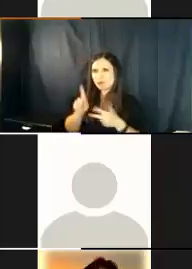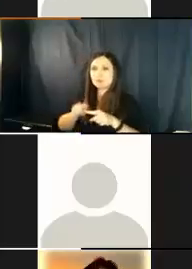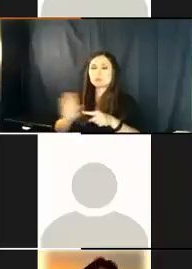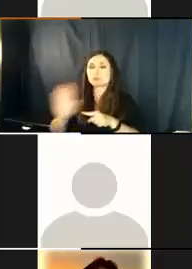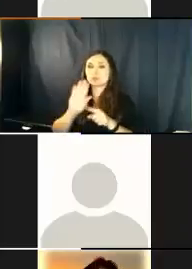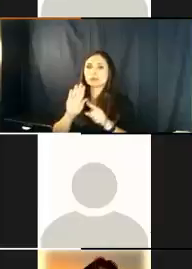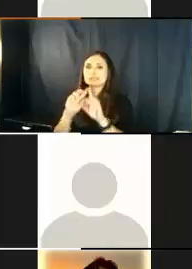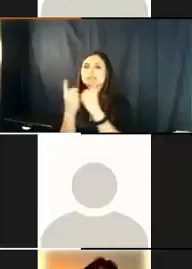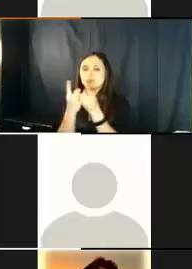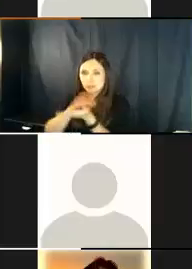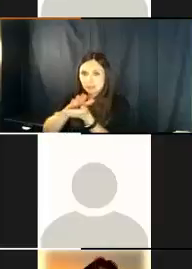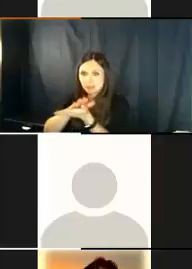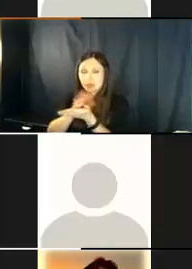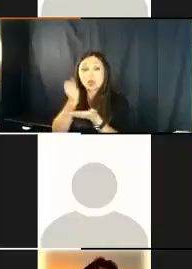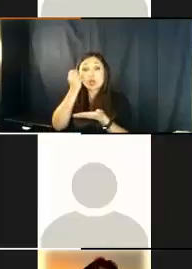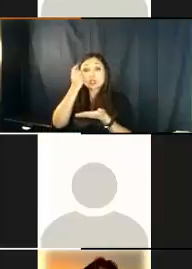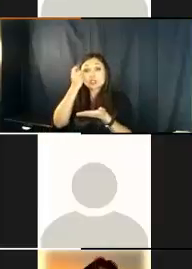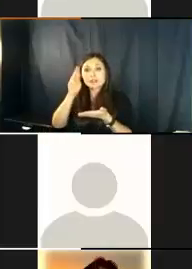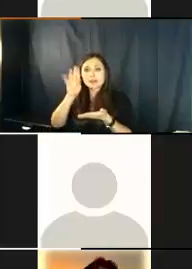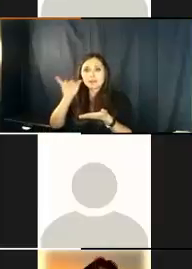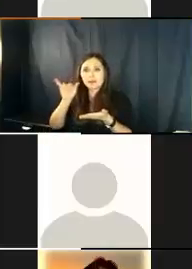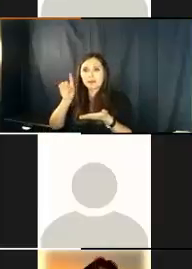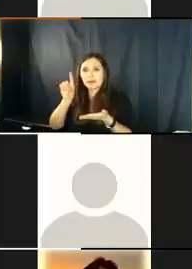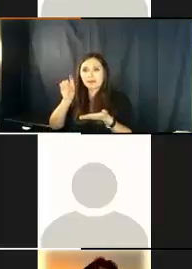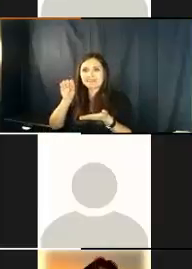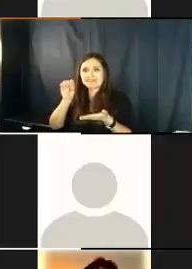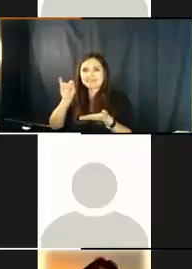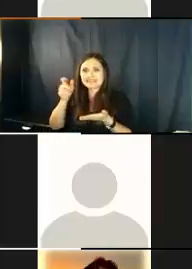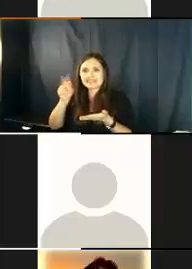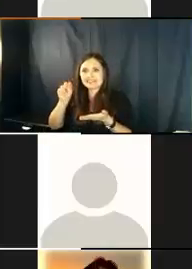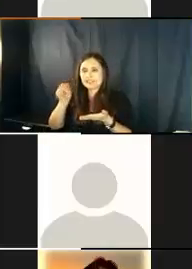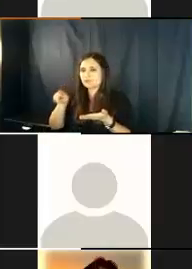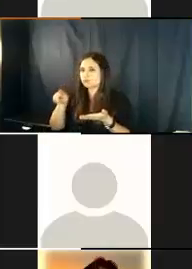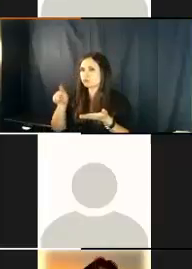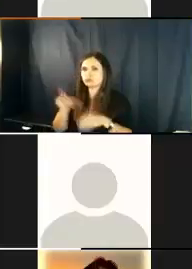And also understanding by design is a great book and resource that's been around for quite a long time.